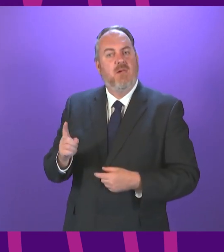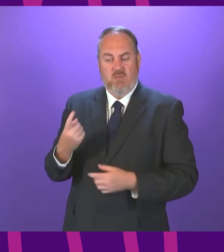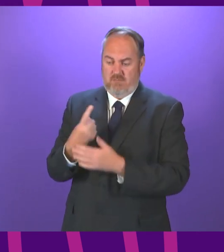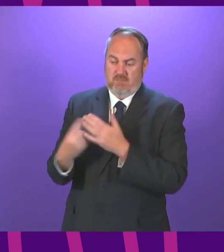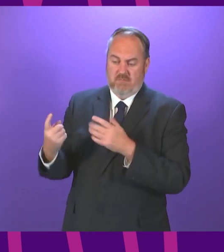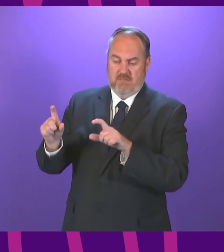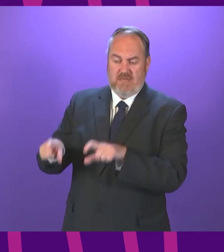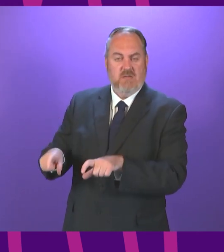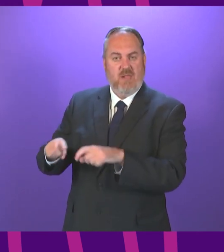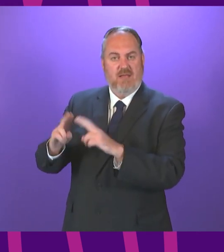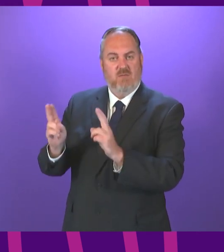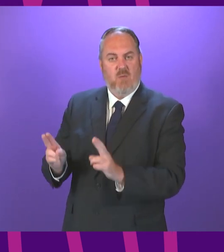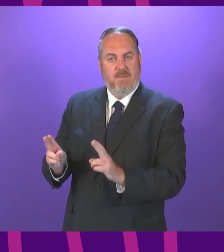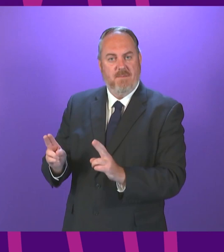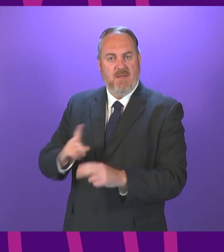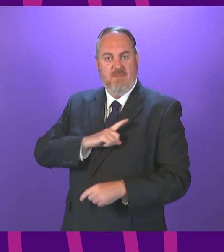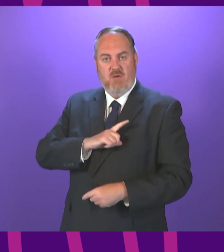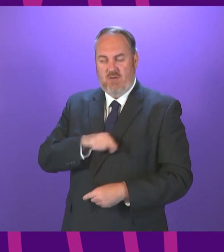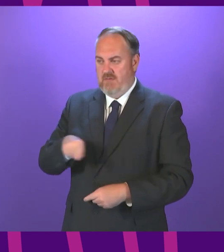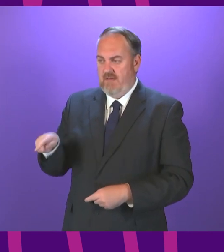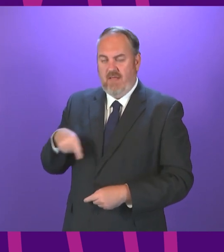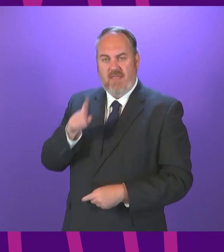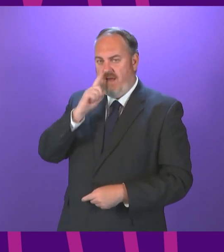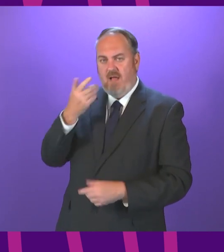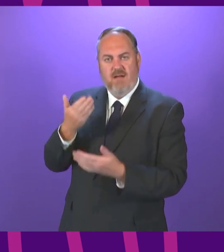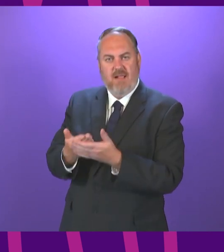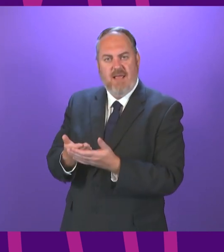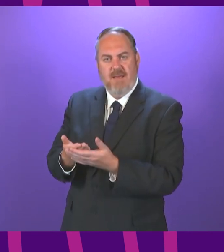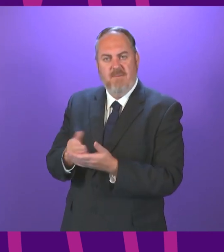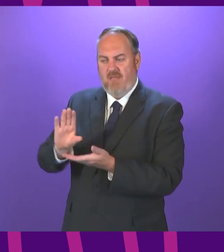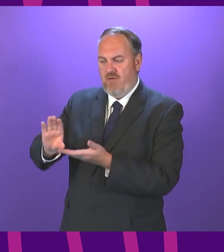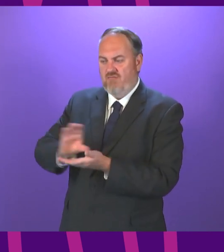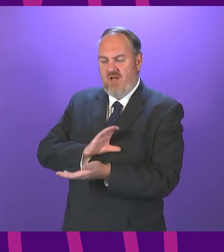have been a close contact cannot claim the self-isolation grant, because test and protect